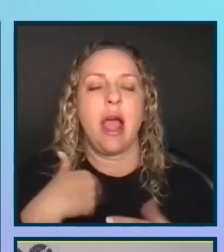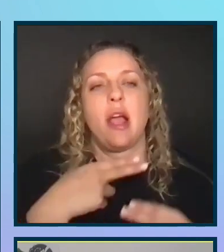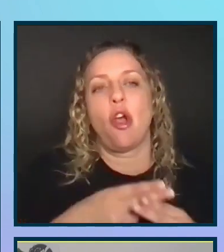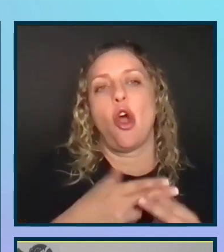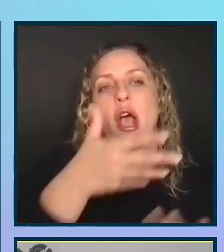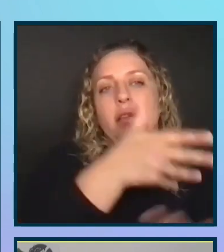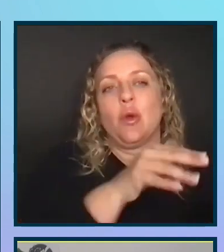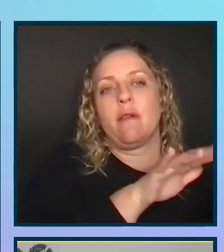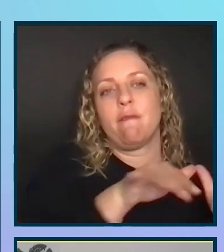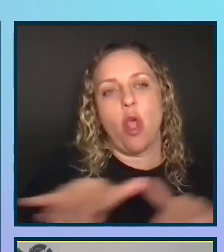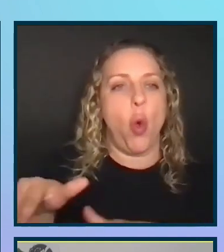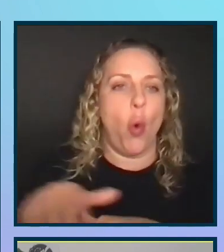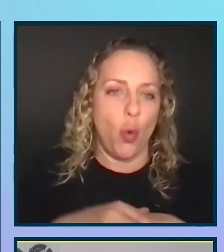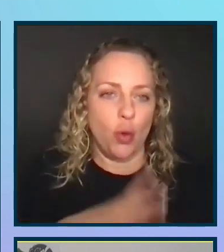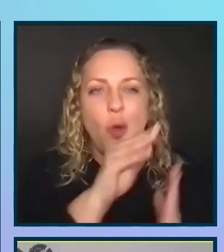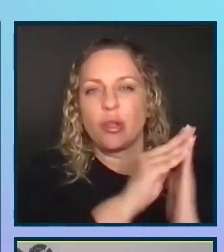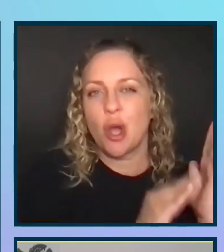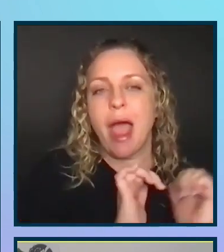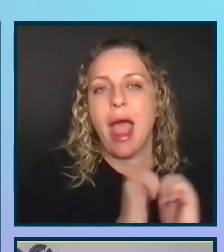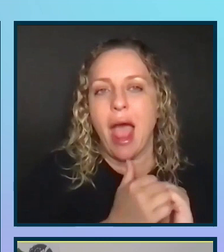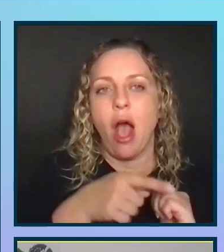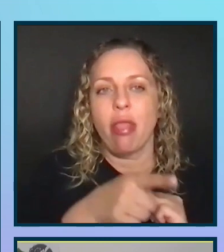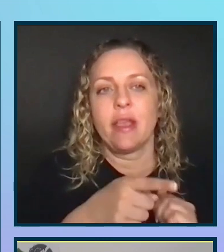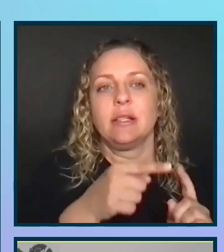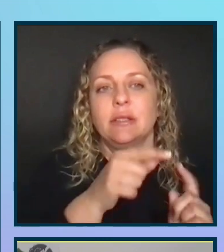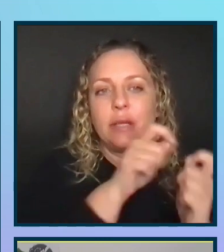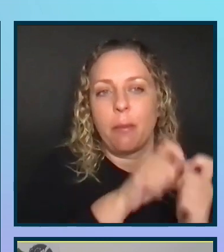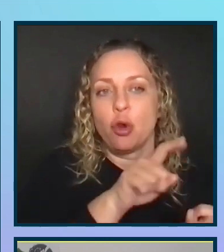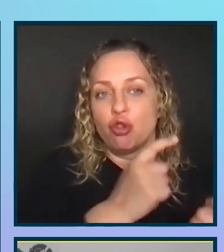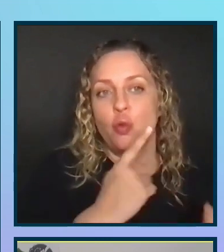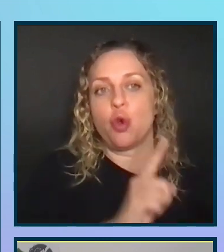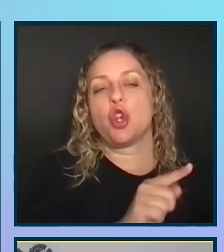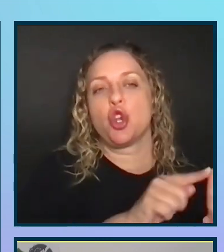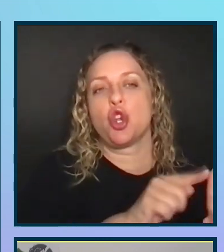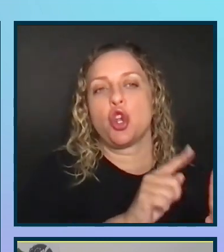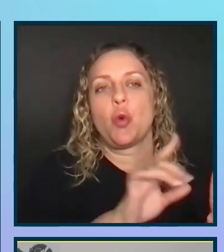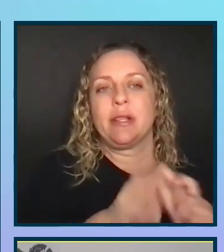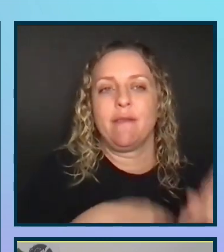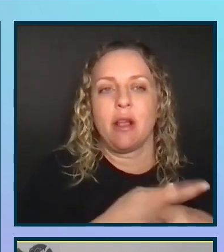So it's documenting how this component should work when there are different types of interaction.